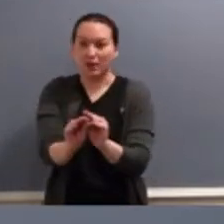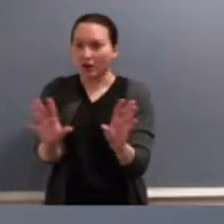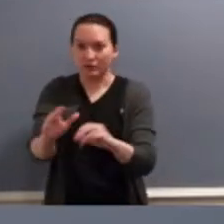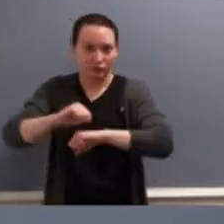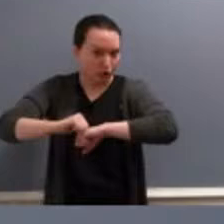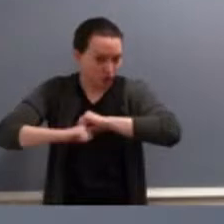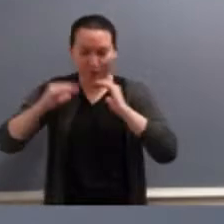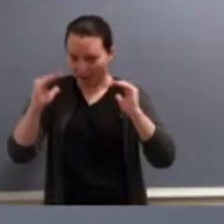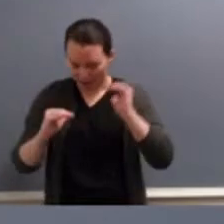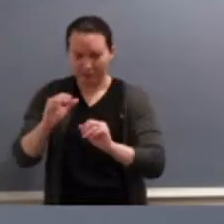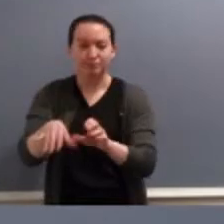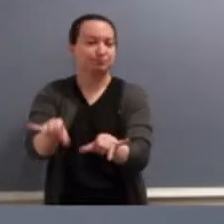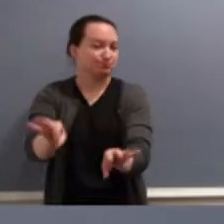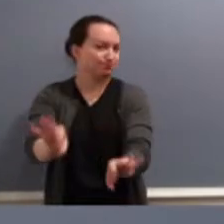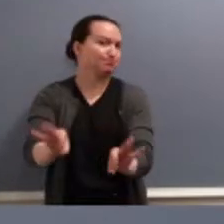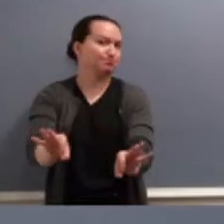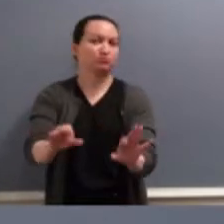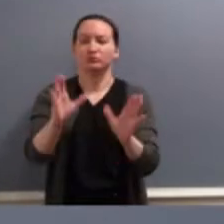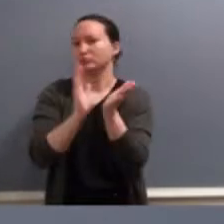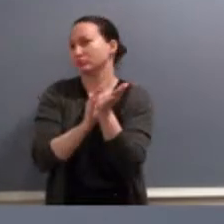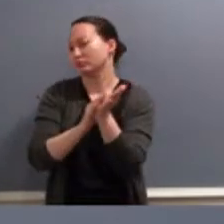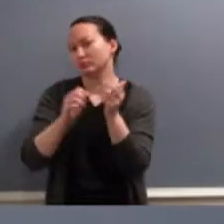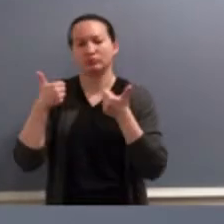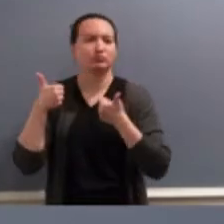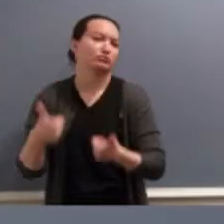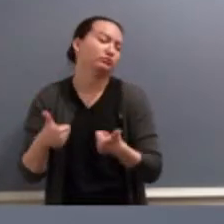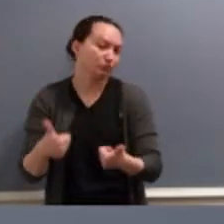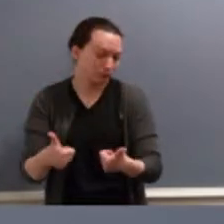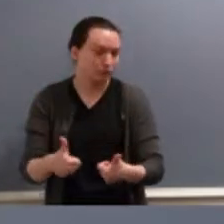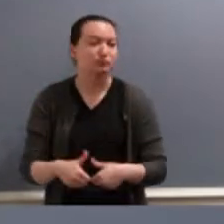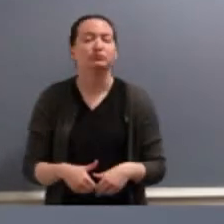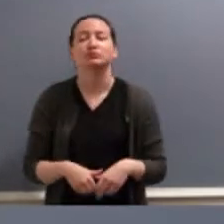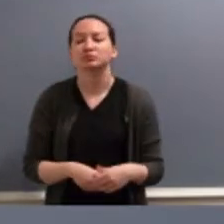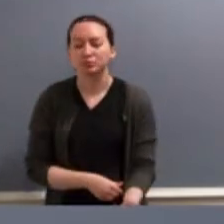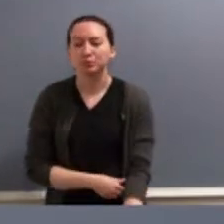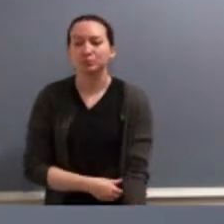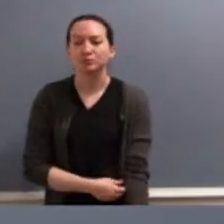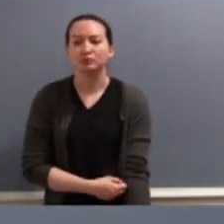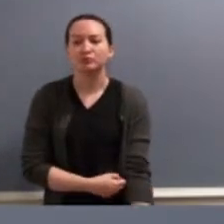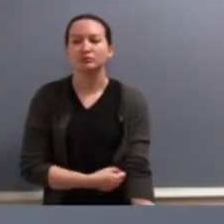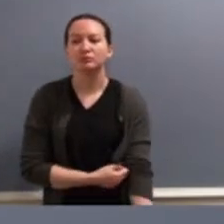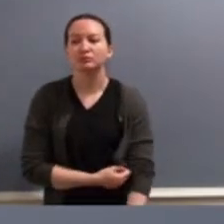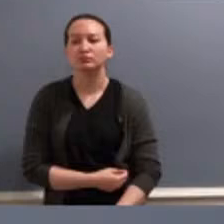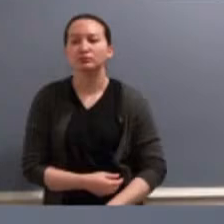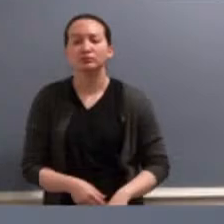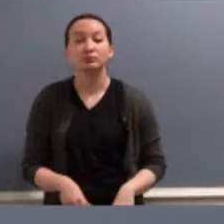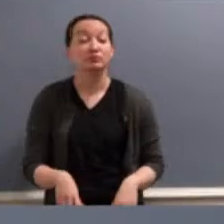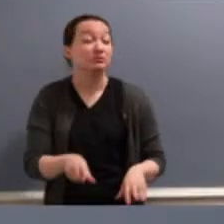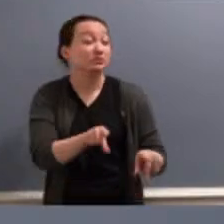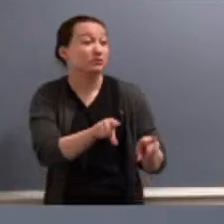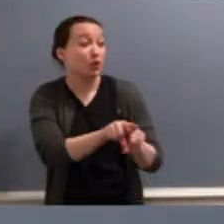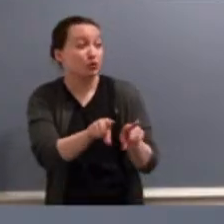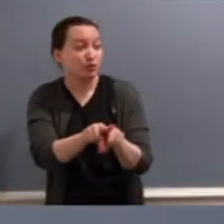balance is a great thing and certainly commend our administration but I also want to make sure that